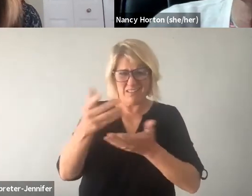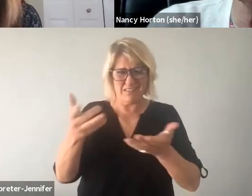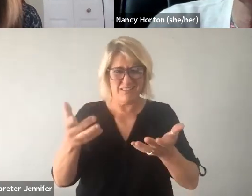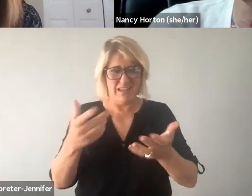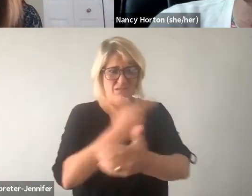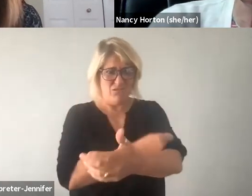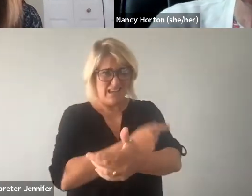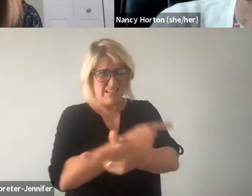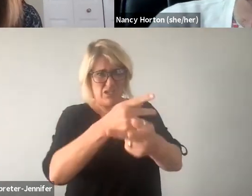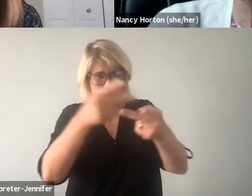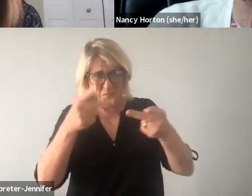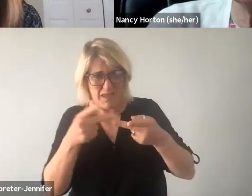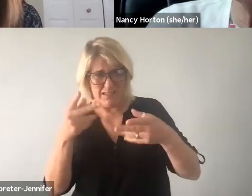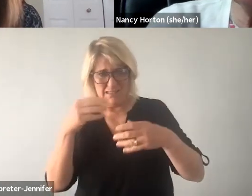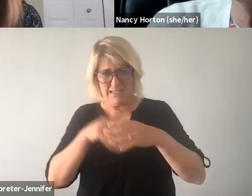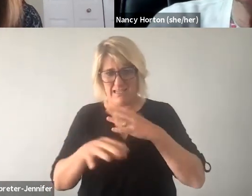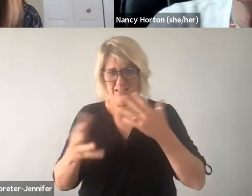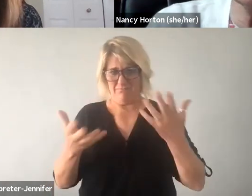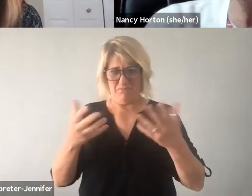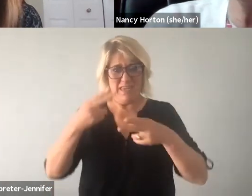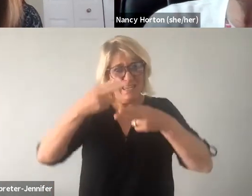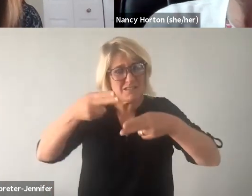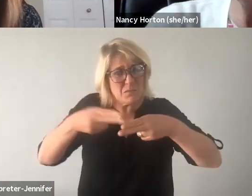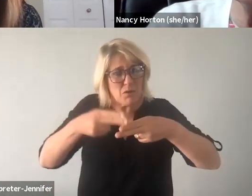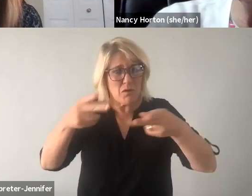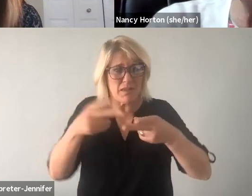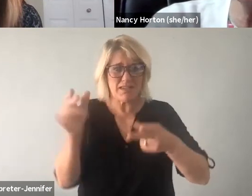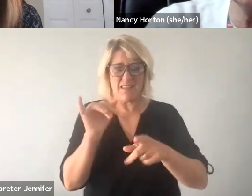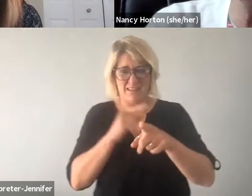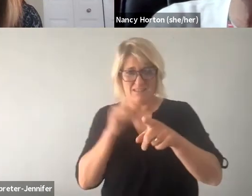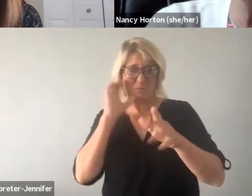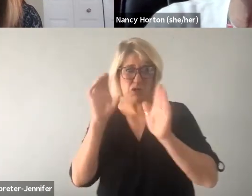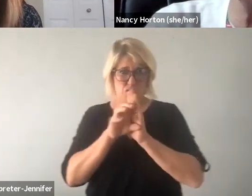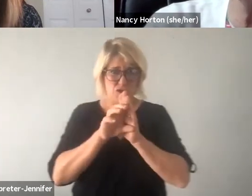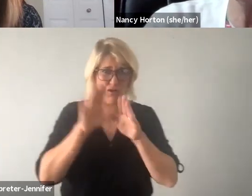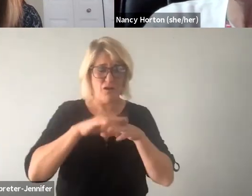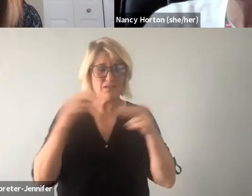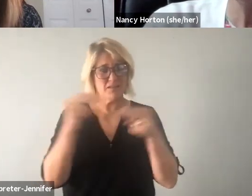we have seen a lot of that. We have seen testing facilities in parking lots